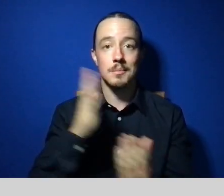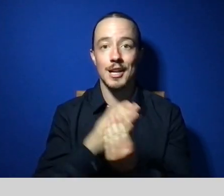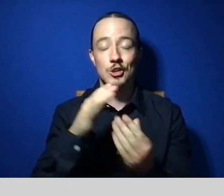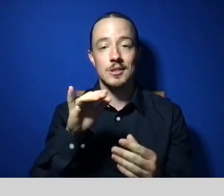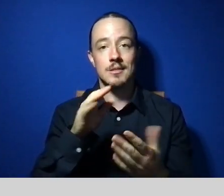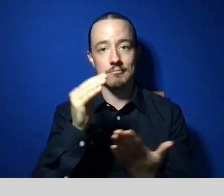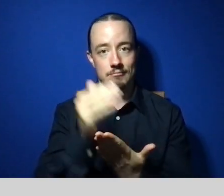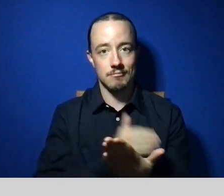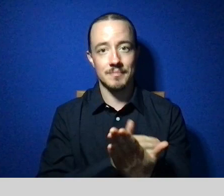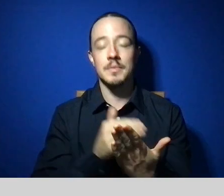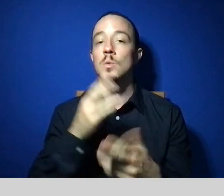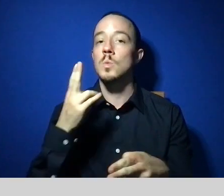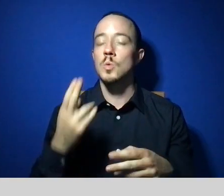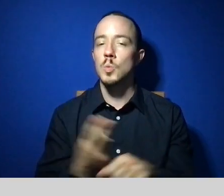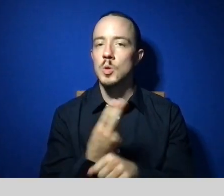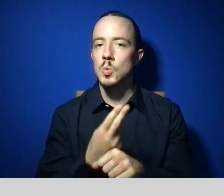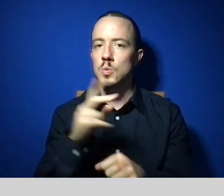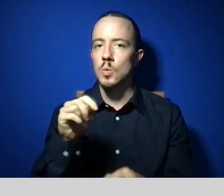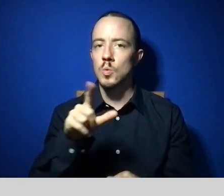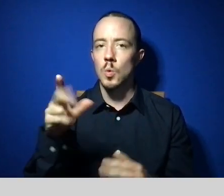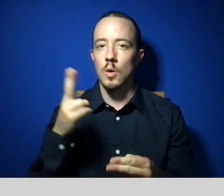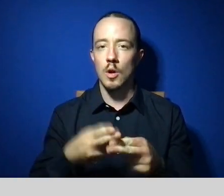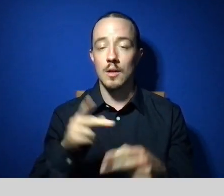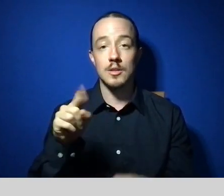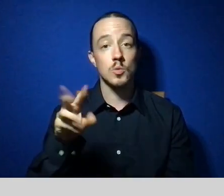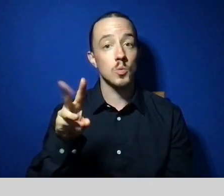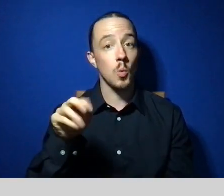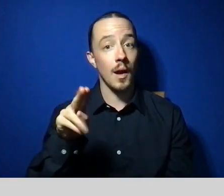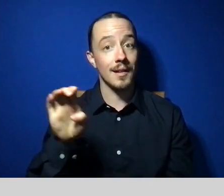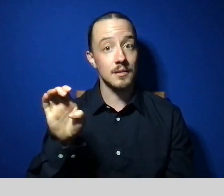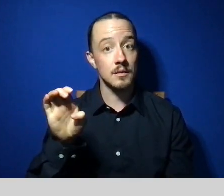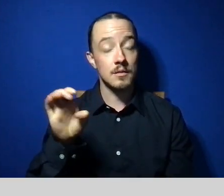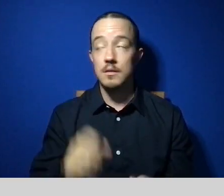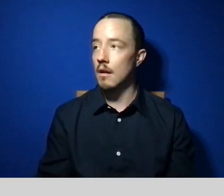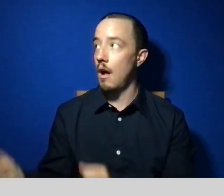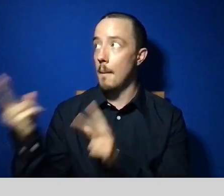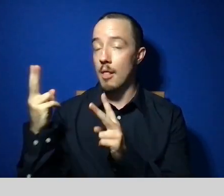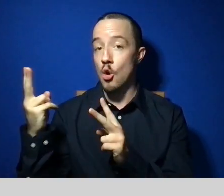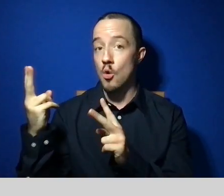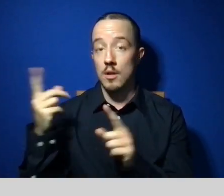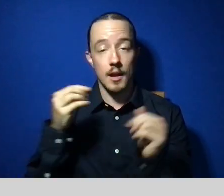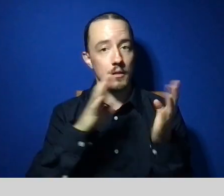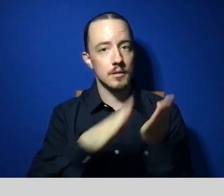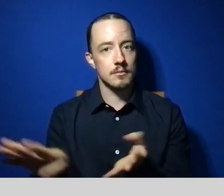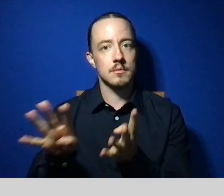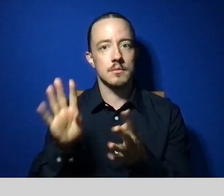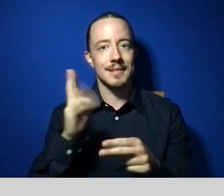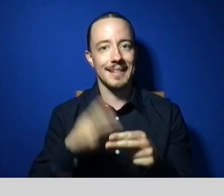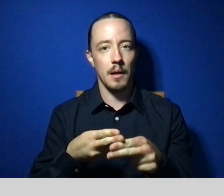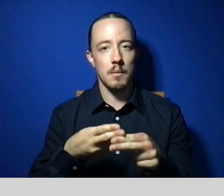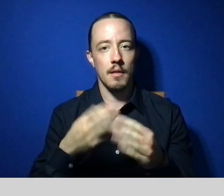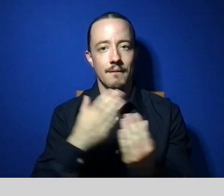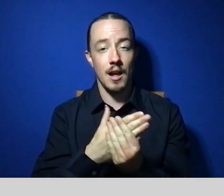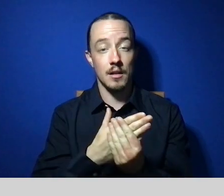I can say twine upload dist and then pasted the name of that file that I've just created. When I do this, it'll ask me to log in